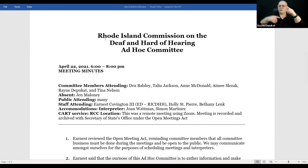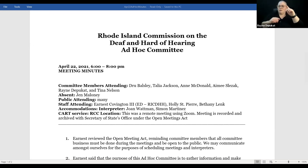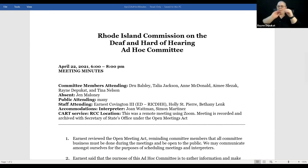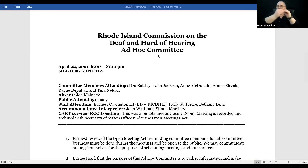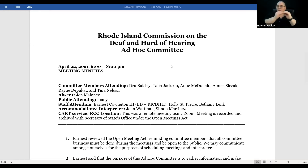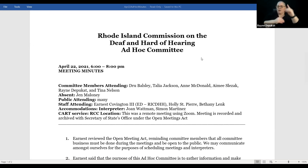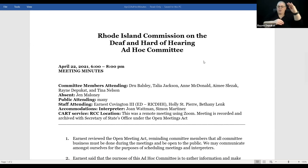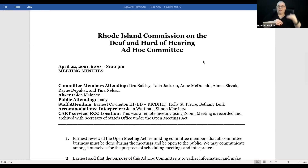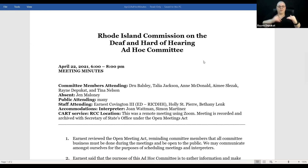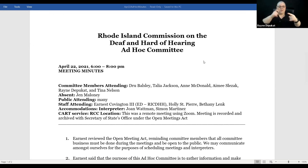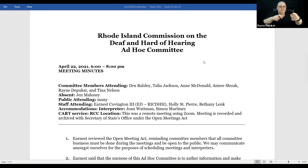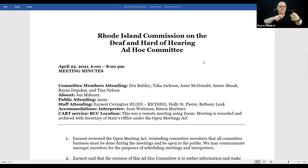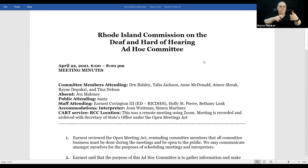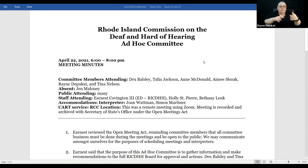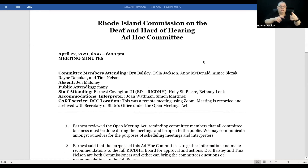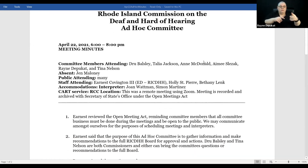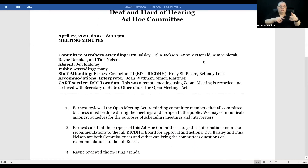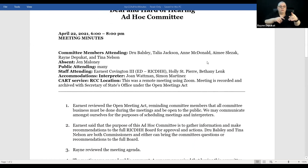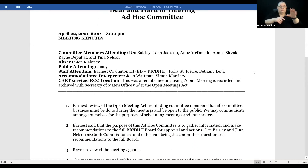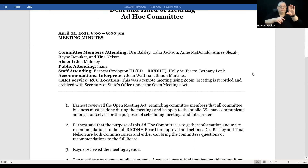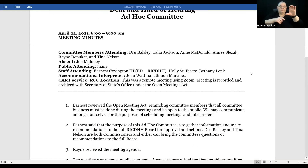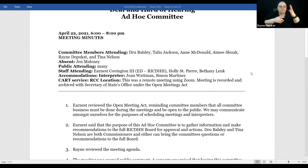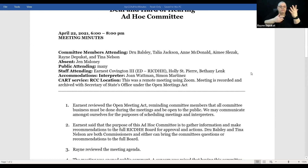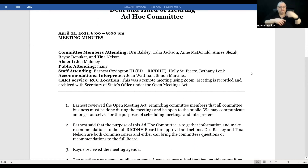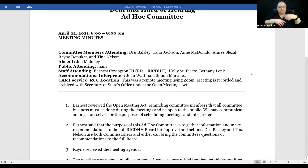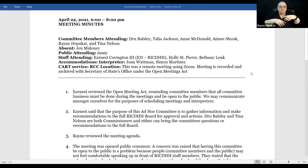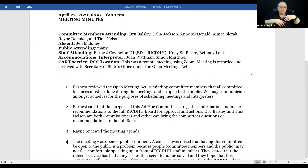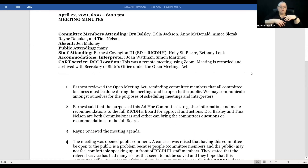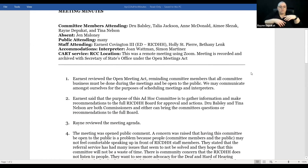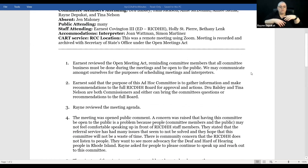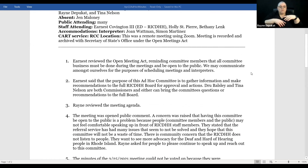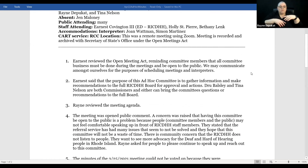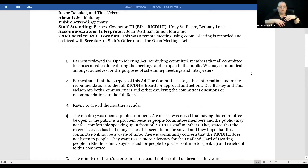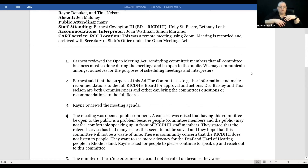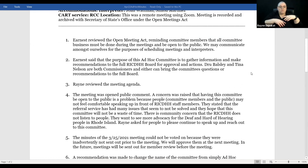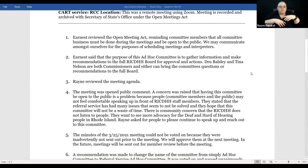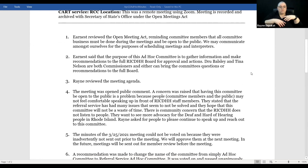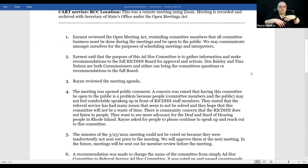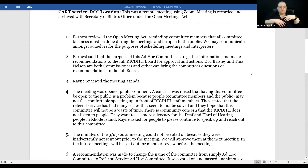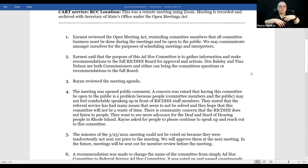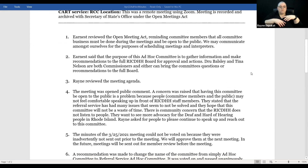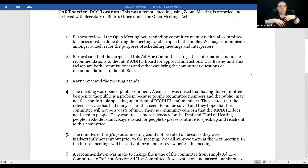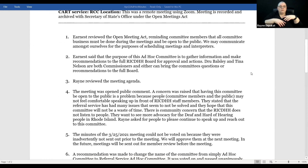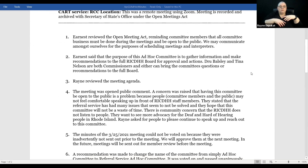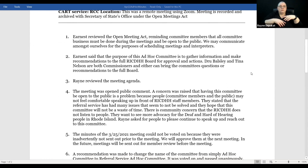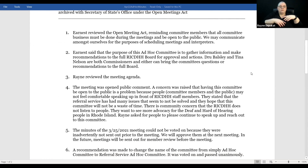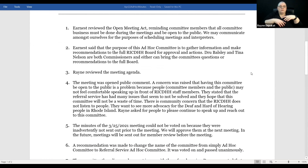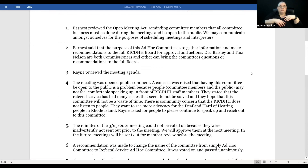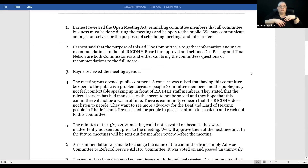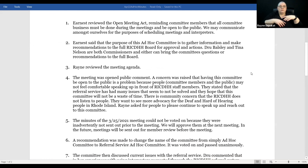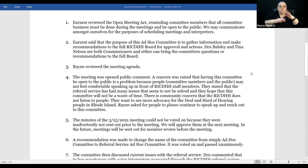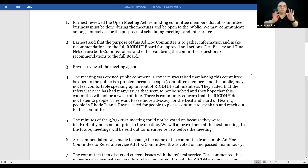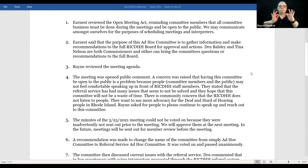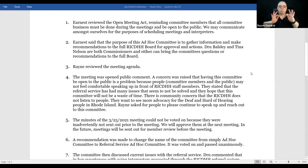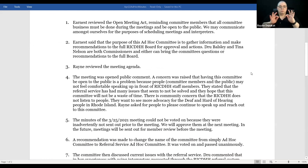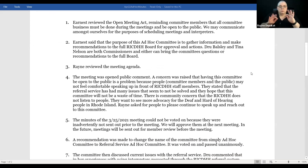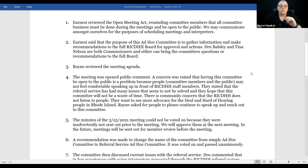I think we can go ahead and scroll down to the numbers is the top part here is pretty standard.